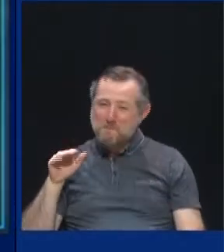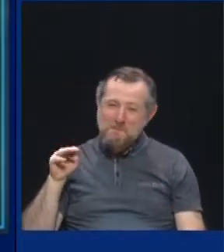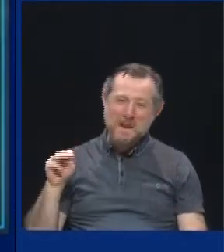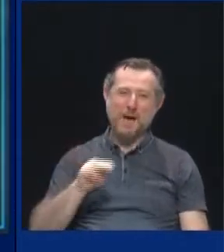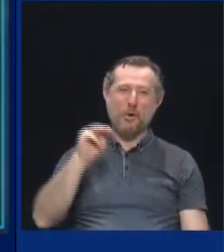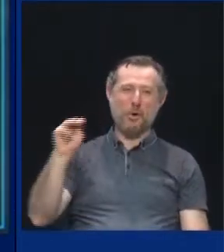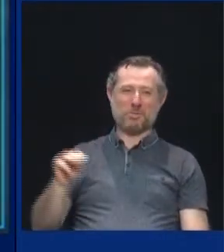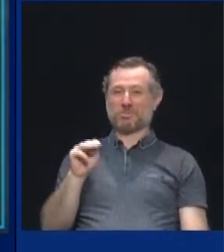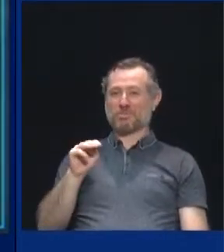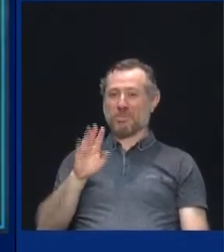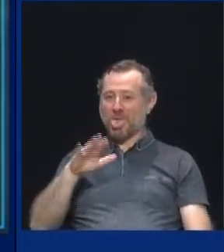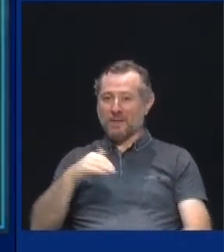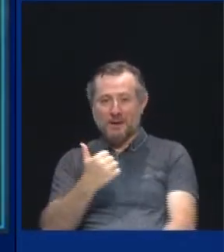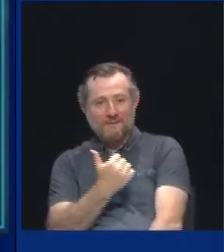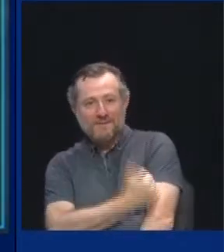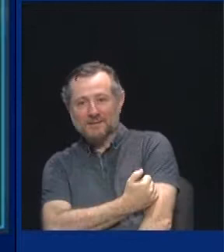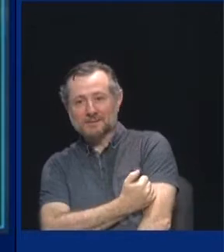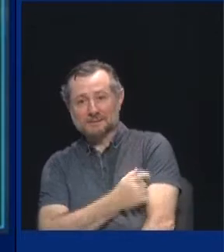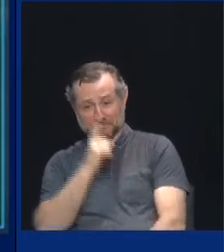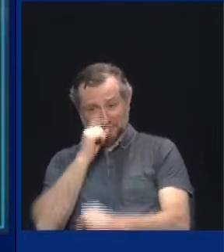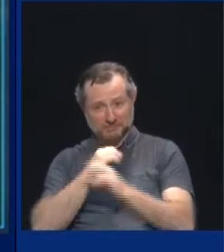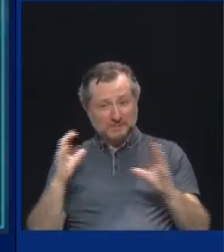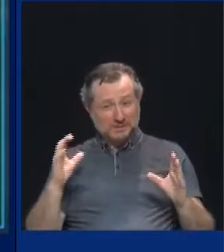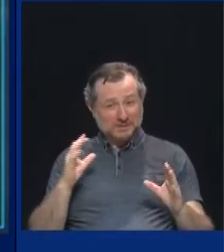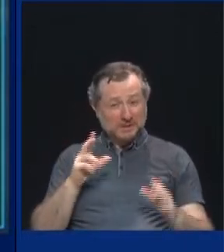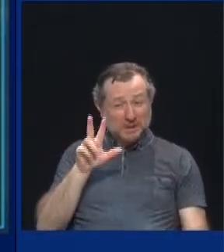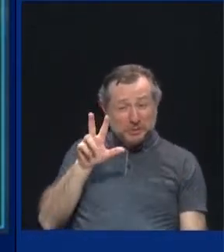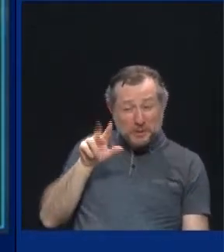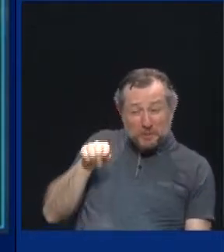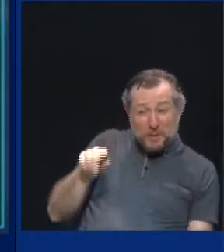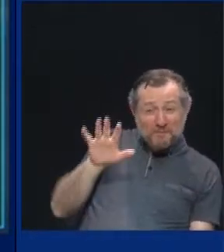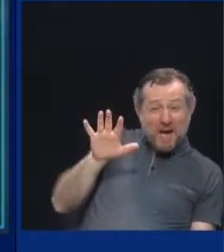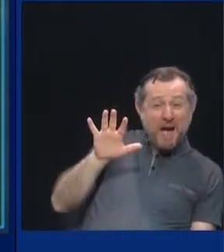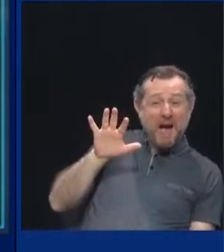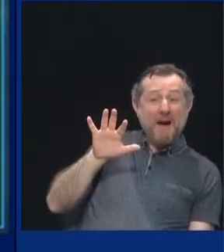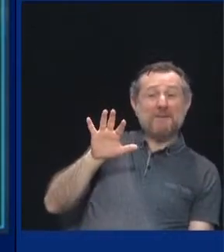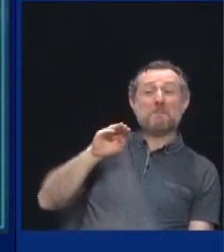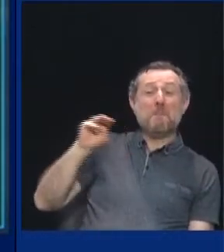SMALL NUMBER, BUT IT IS A LOT OF PEOPLE. 3.5 MILLIO 3.5 MILLION UNVACCINATED PEOPLE.